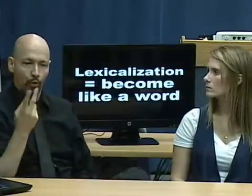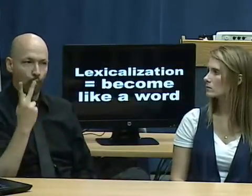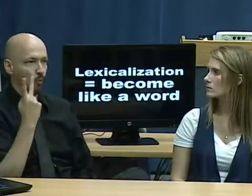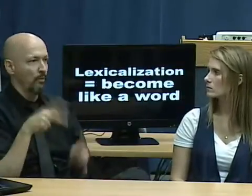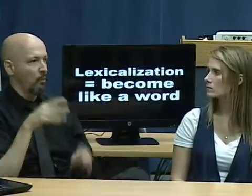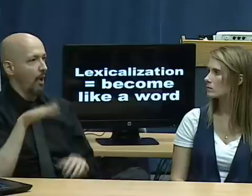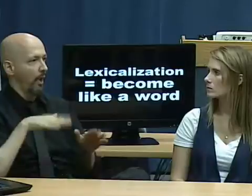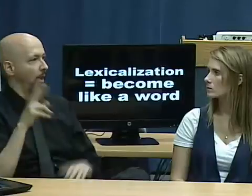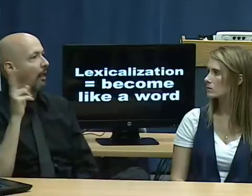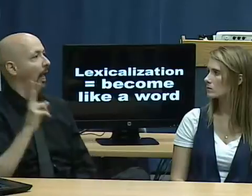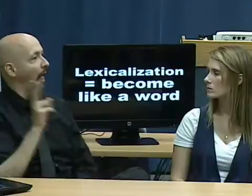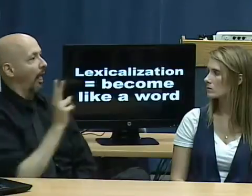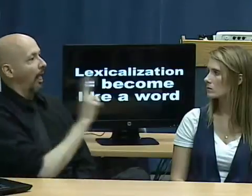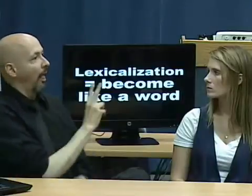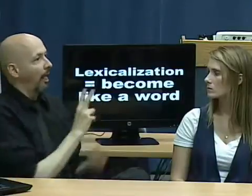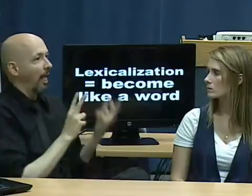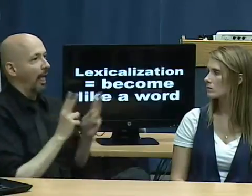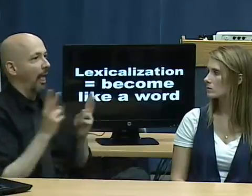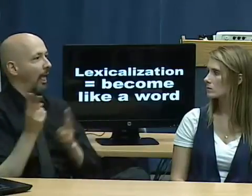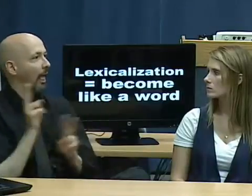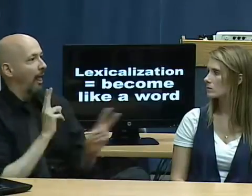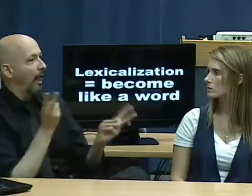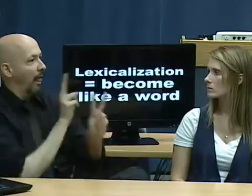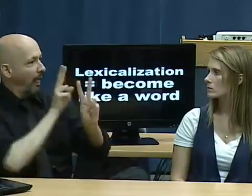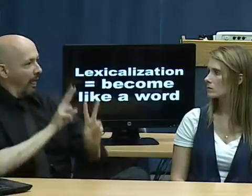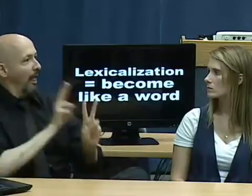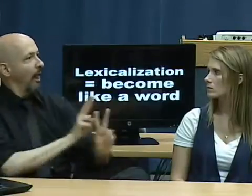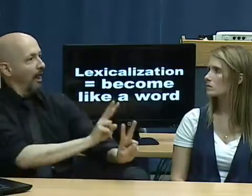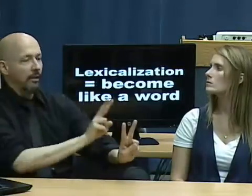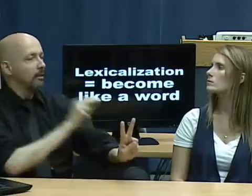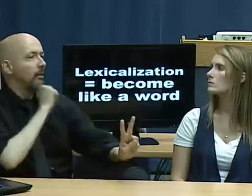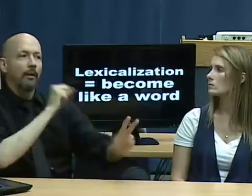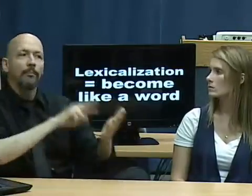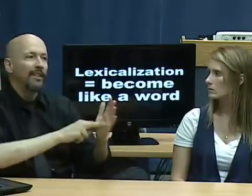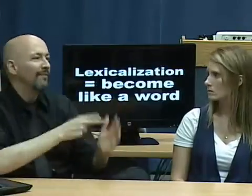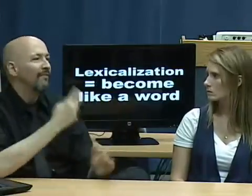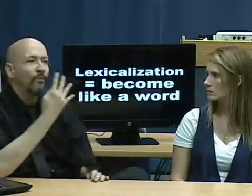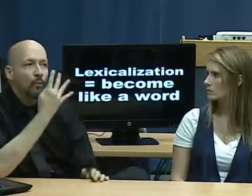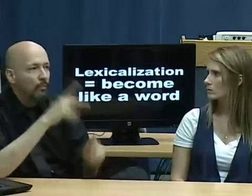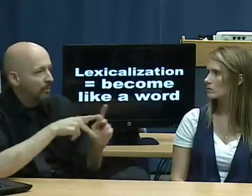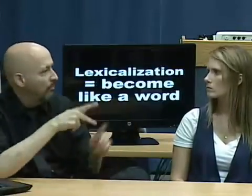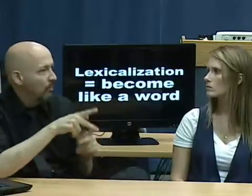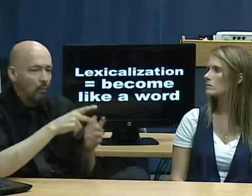Why? Two people walking here, two people walking there, this sign doesn't mean "four people."